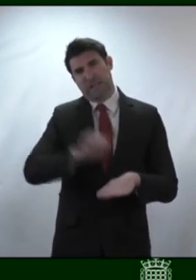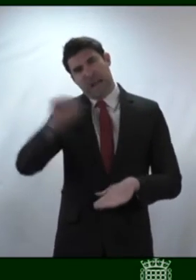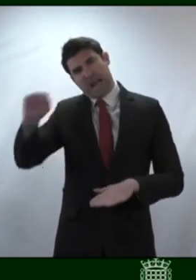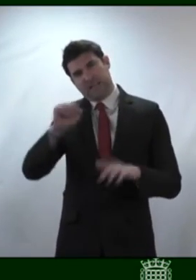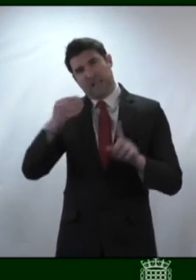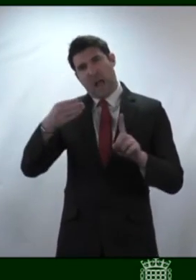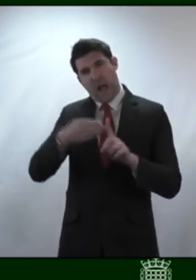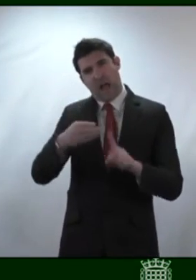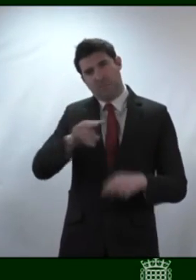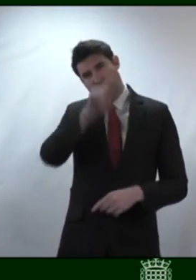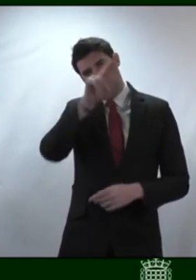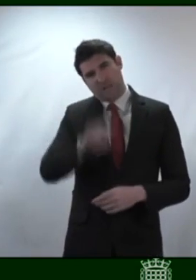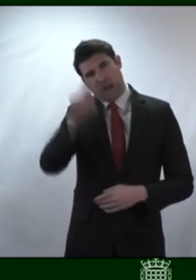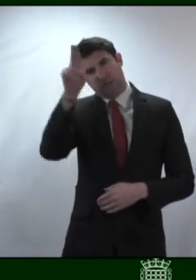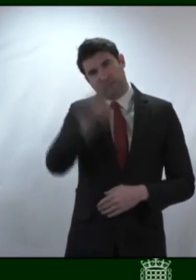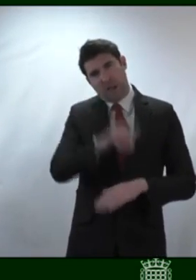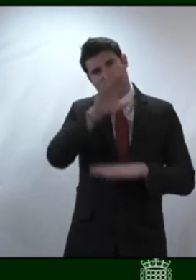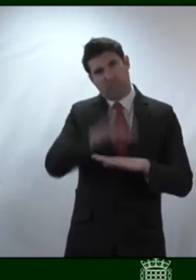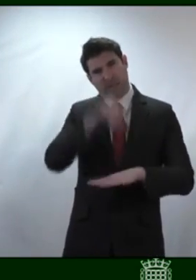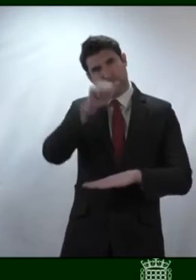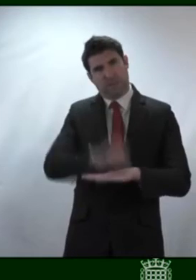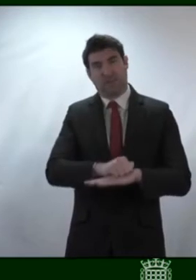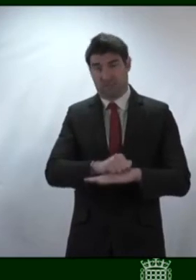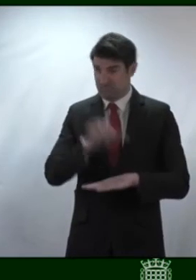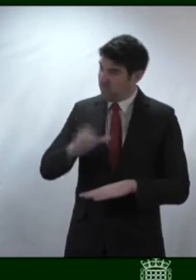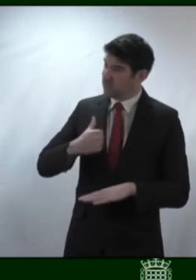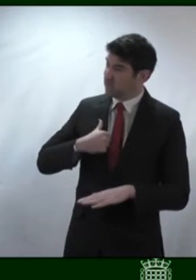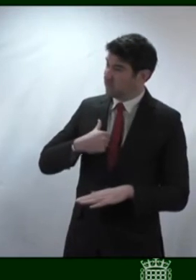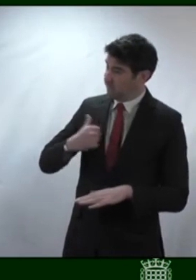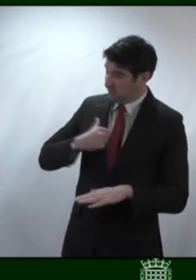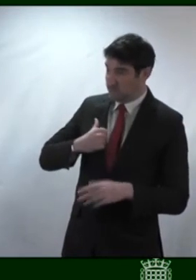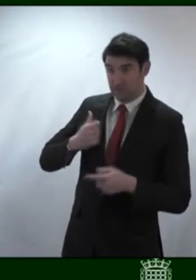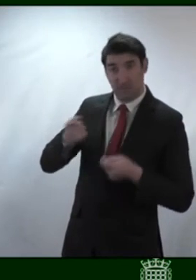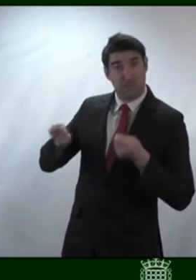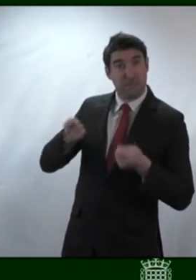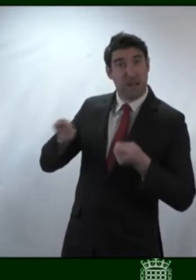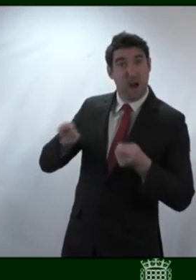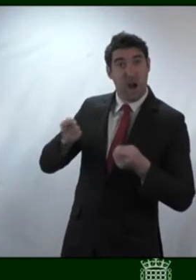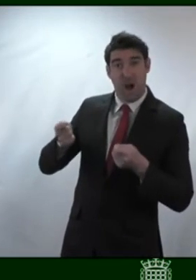I think, what he is driving at. He is looking a bit blank; I think that is what